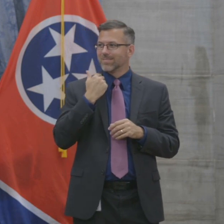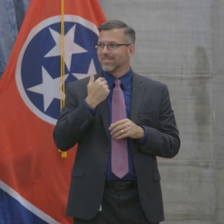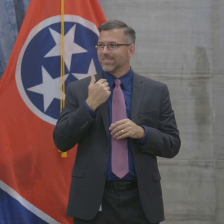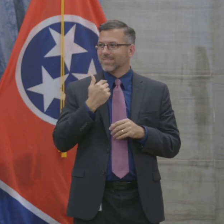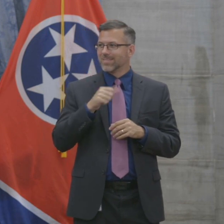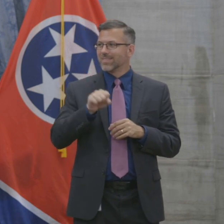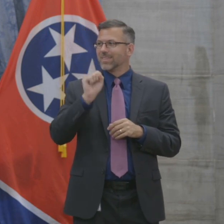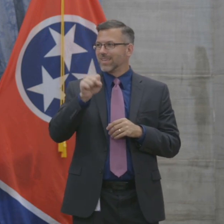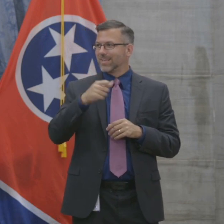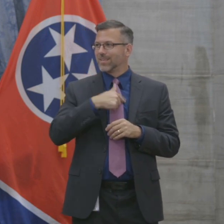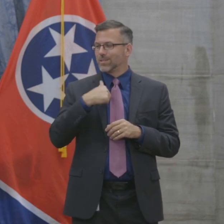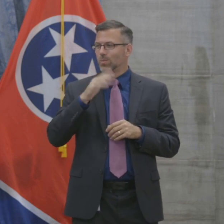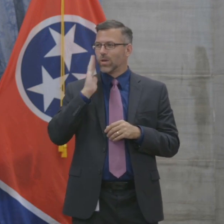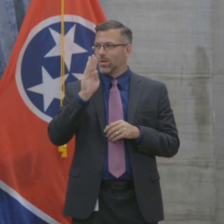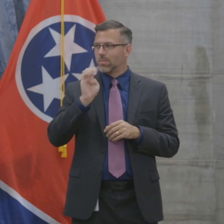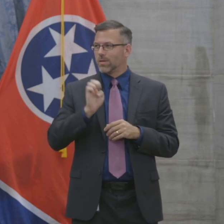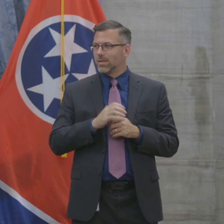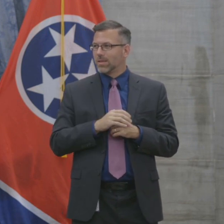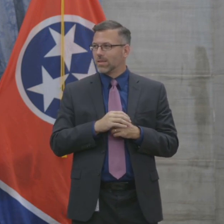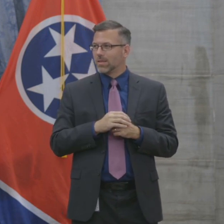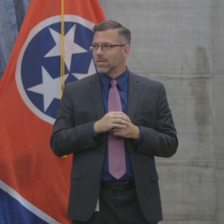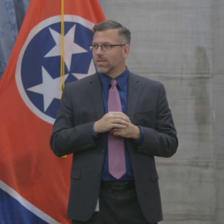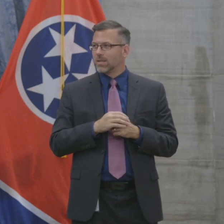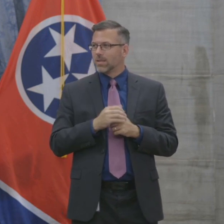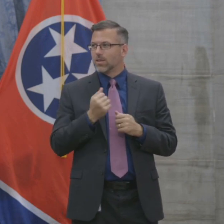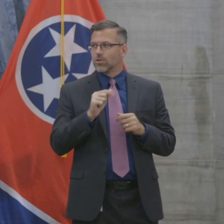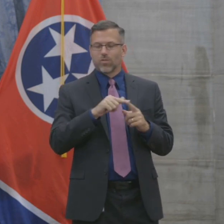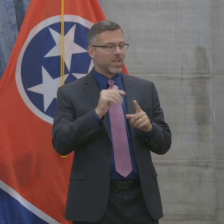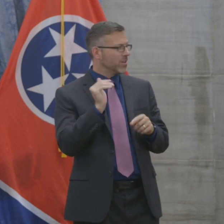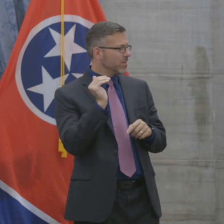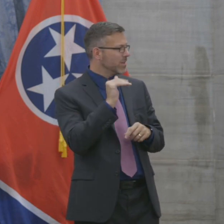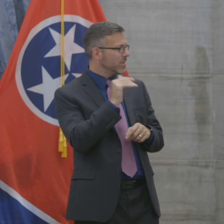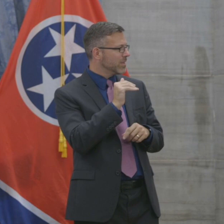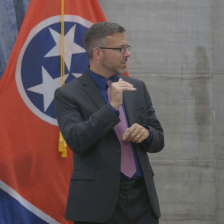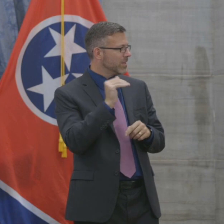know, we've worked really hard to find those families to